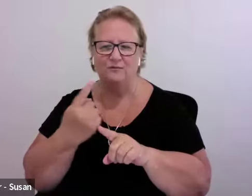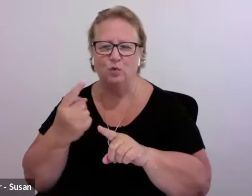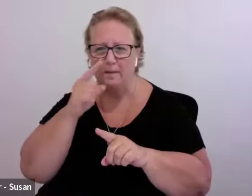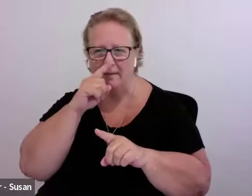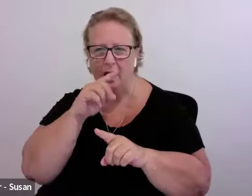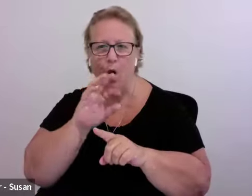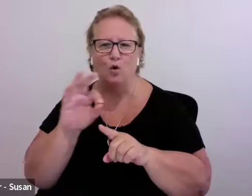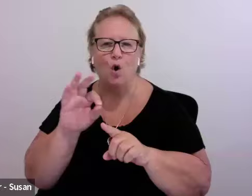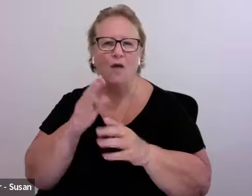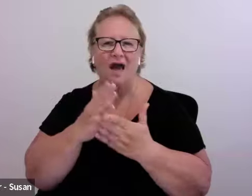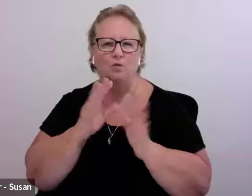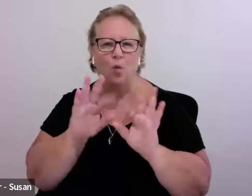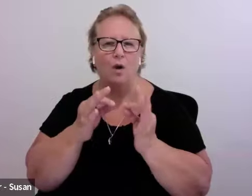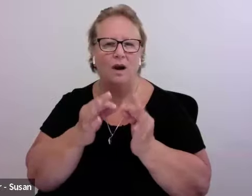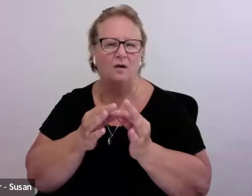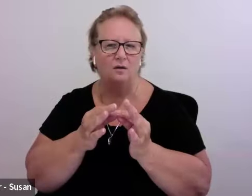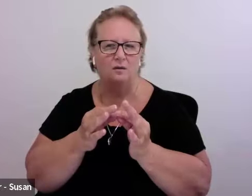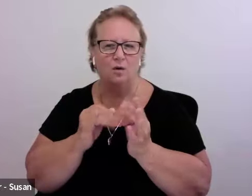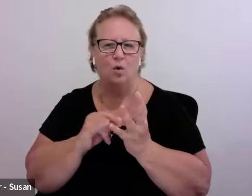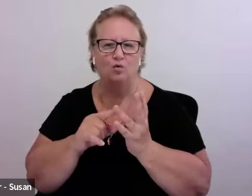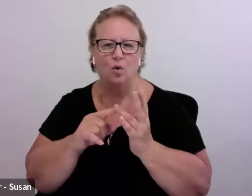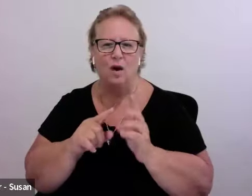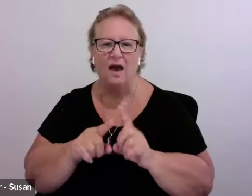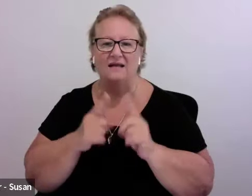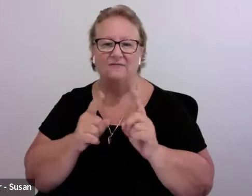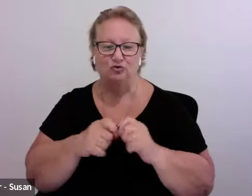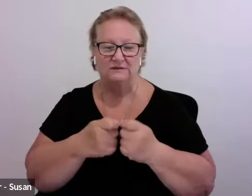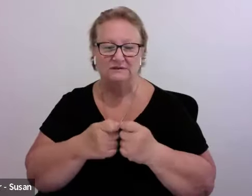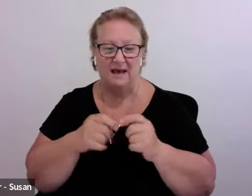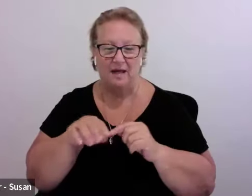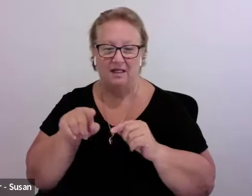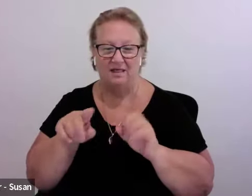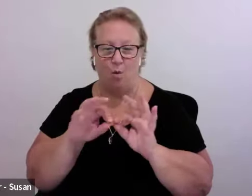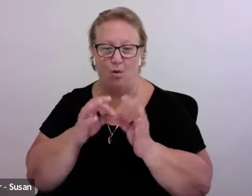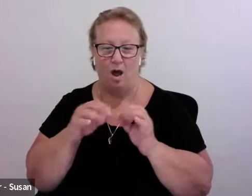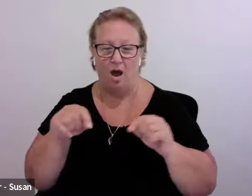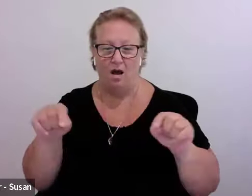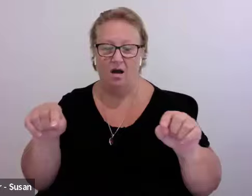think it's getting to - I suppose the answer to the question is the restriction applies to individual people